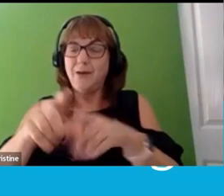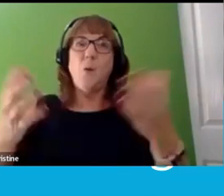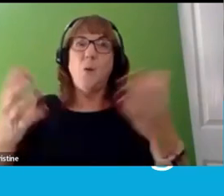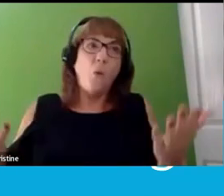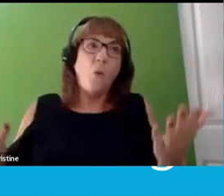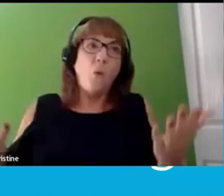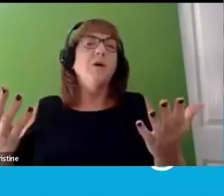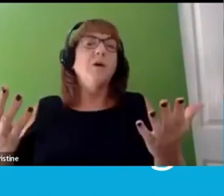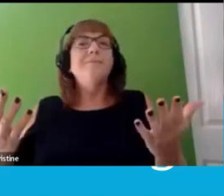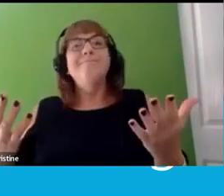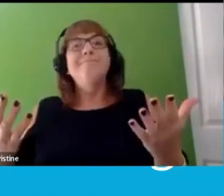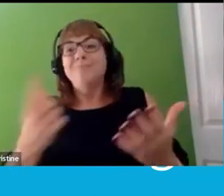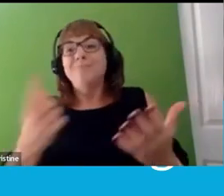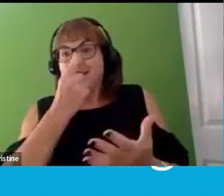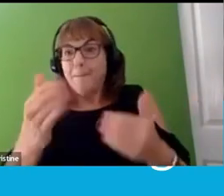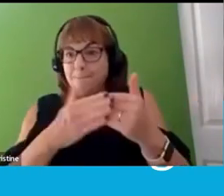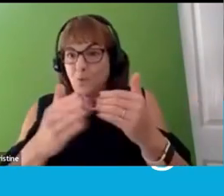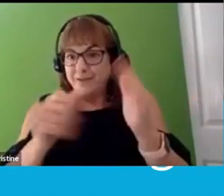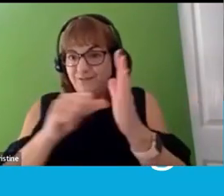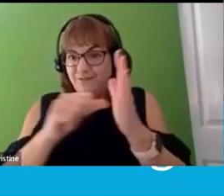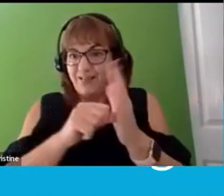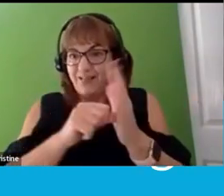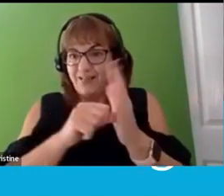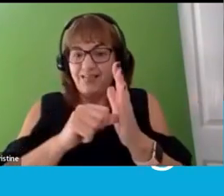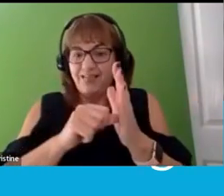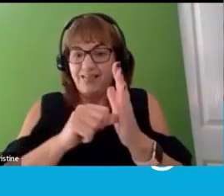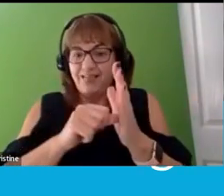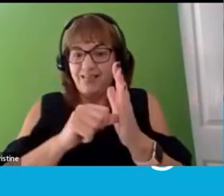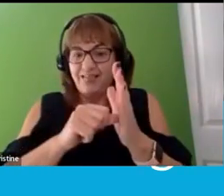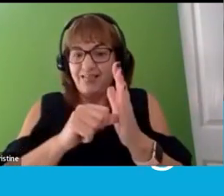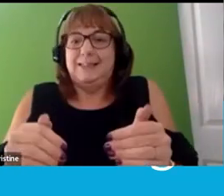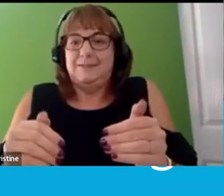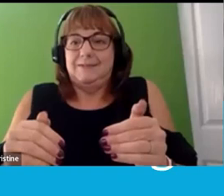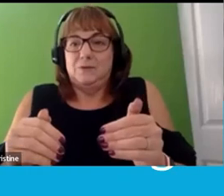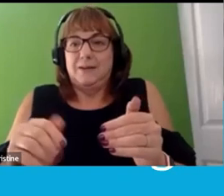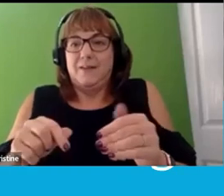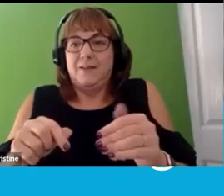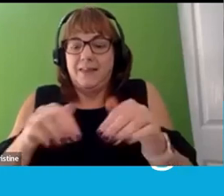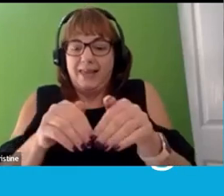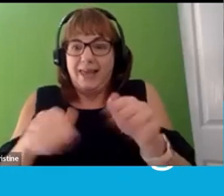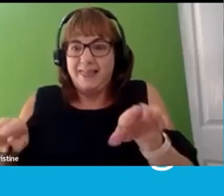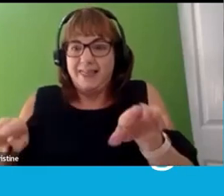of your chair, and it gives you an awareness of how much we use our bodies to be able to do the